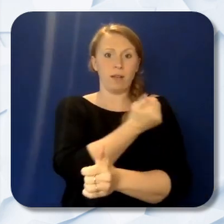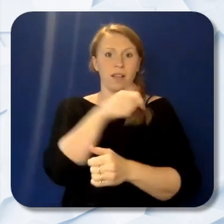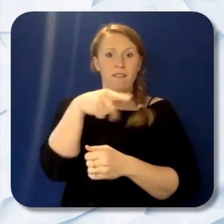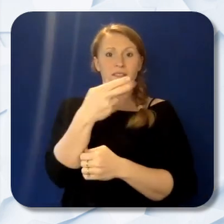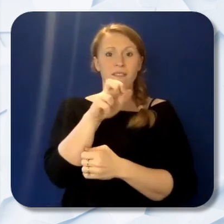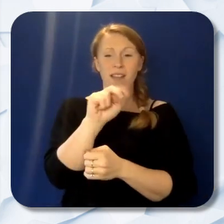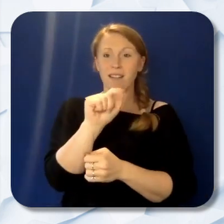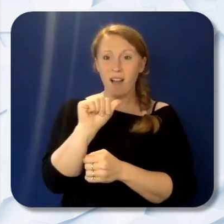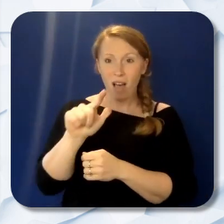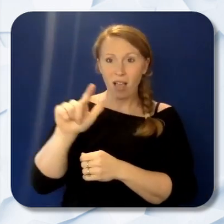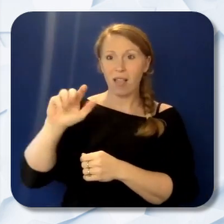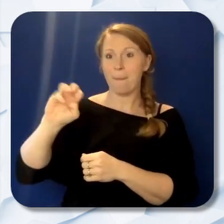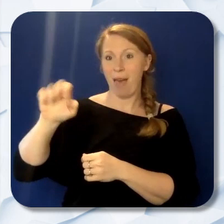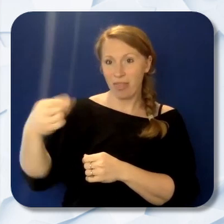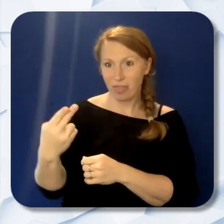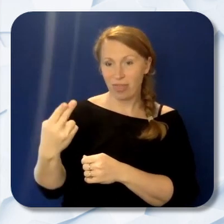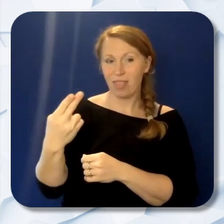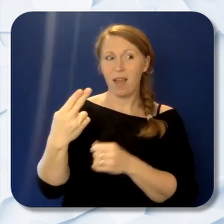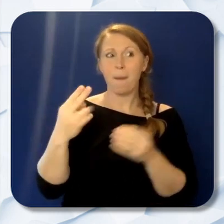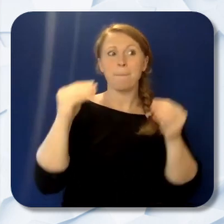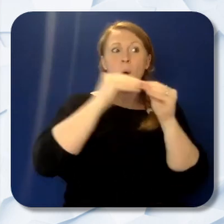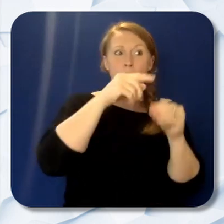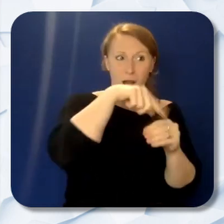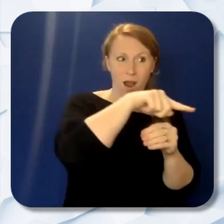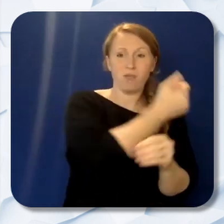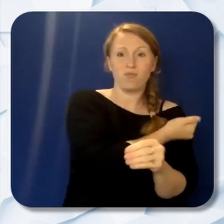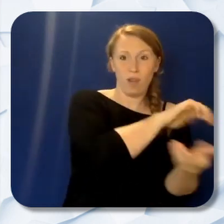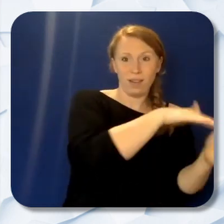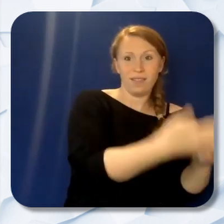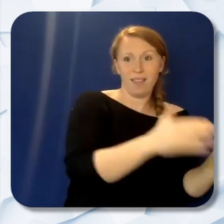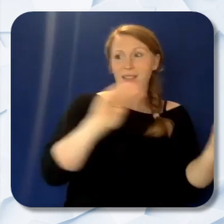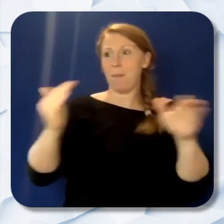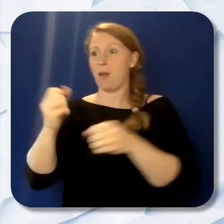methamphetamine that are dying from car accidents from suicides from COVID and from other diseases